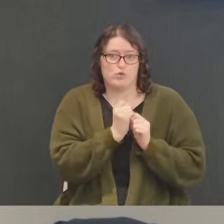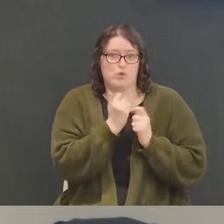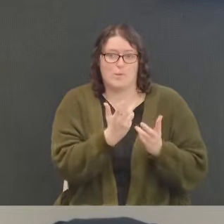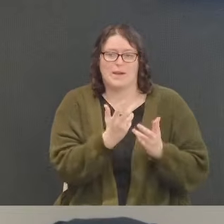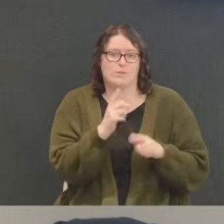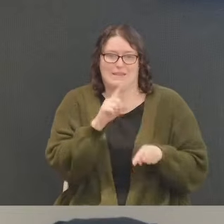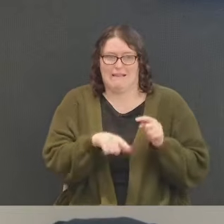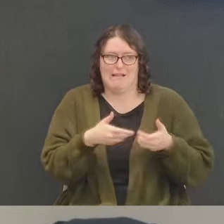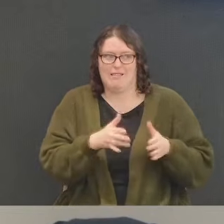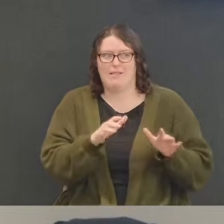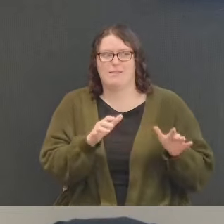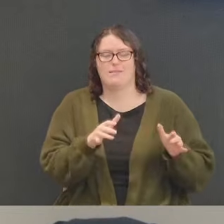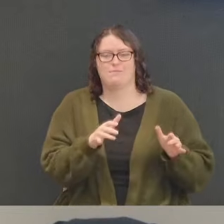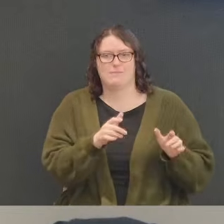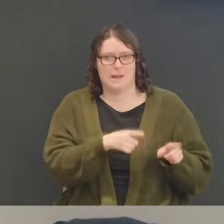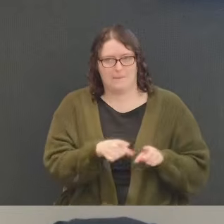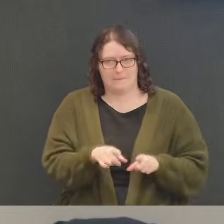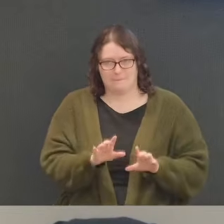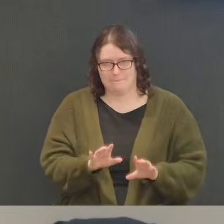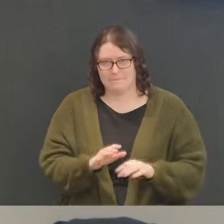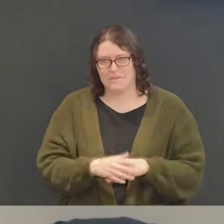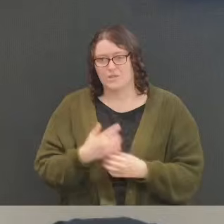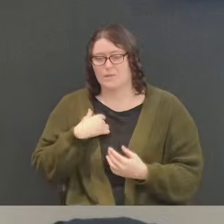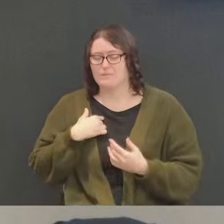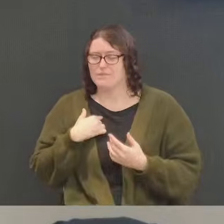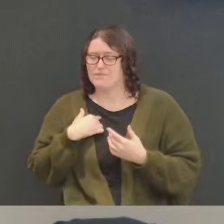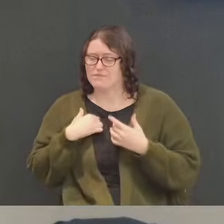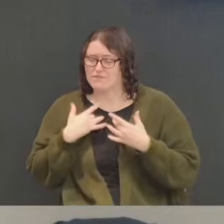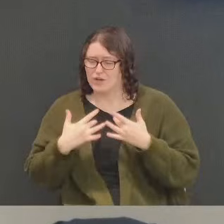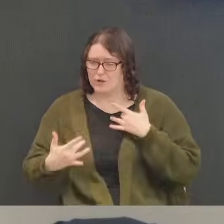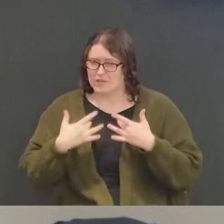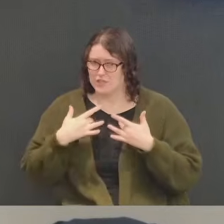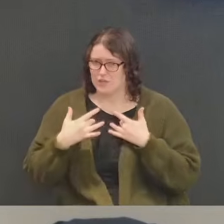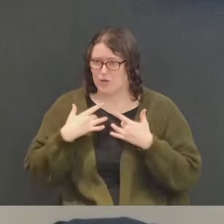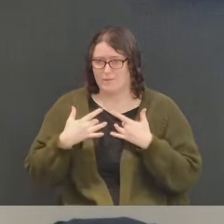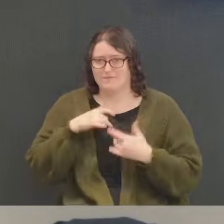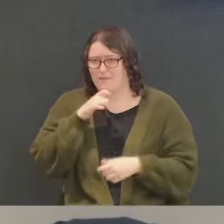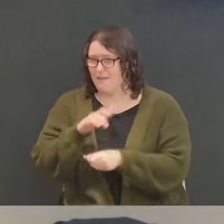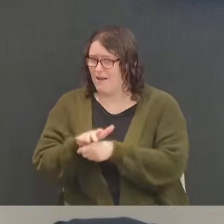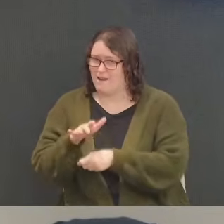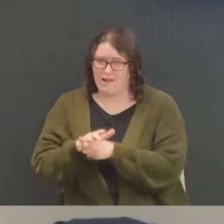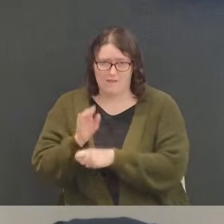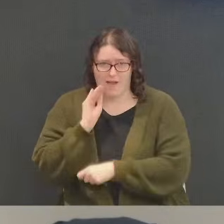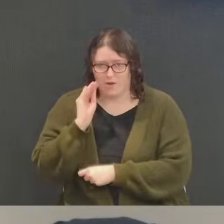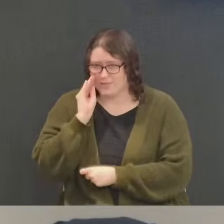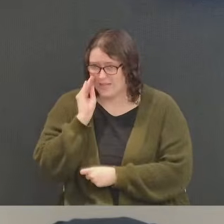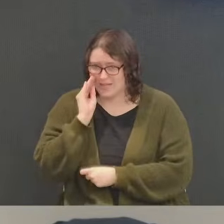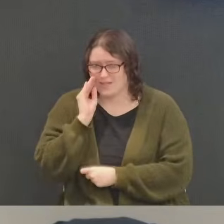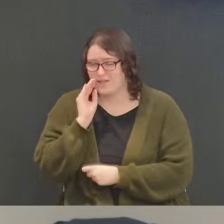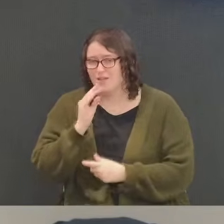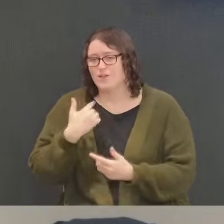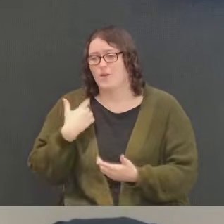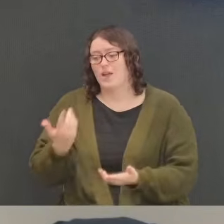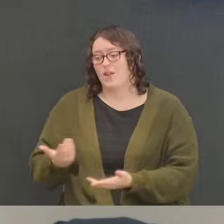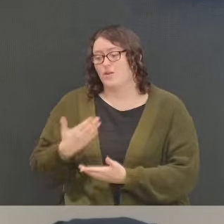deeply concerned about the lack of housing. That's why I introduced to my board my board. Yeah. Okay,